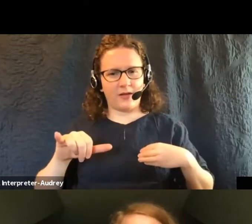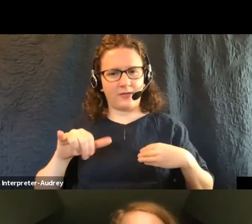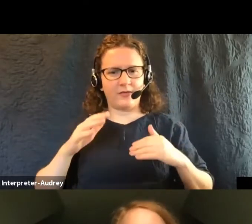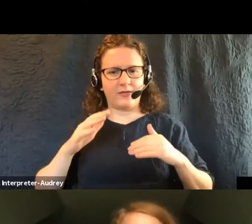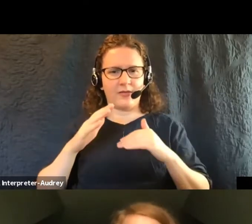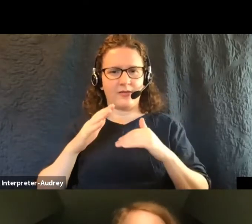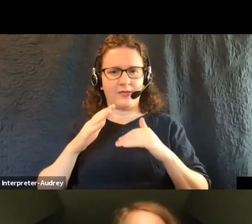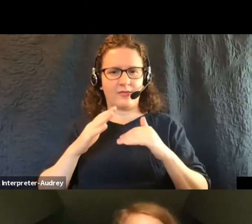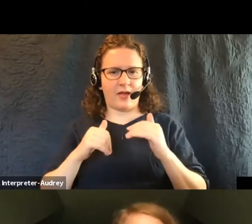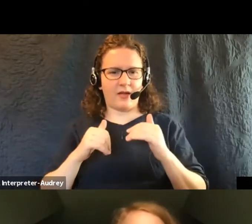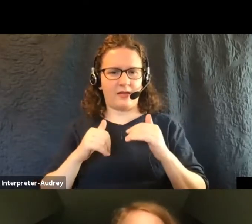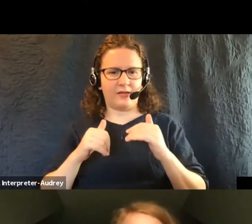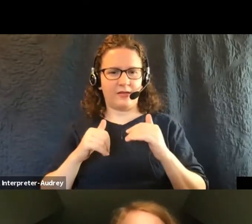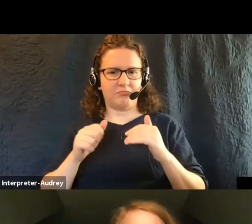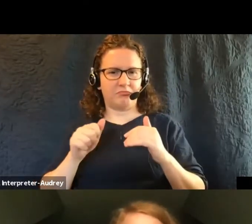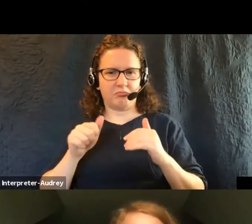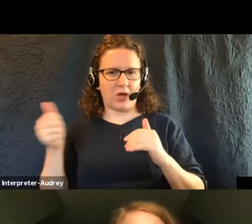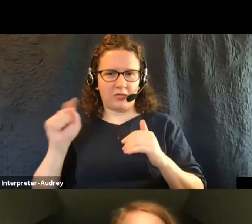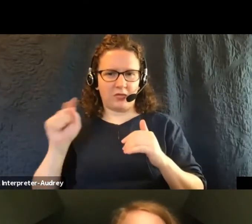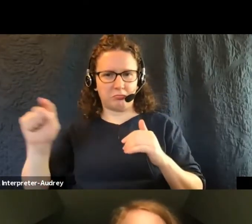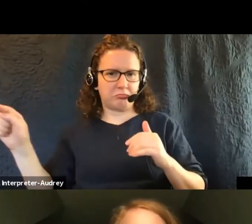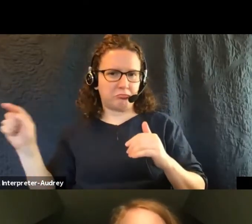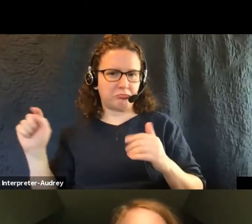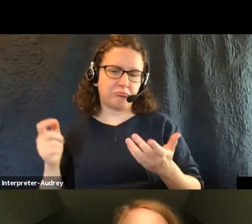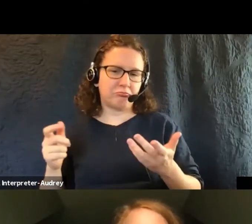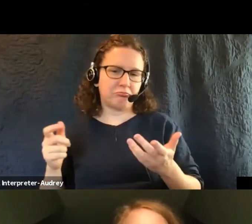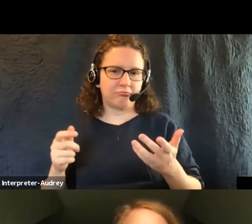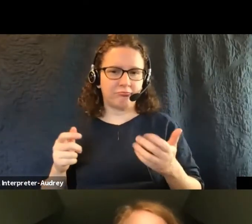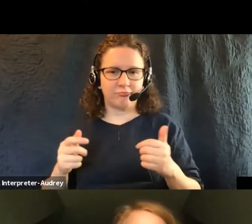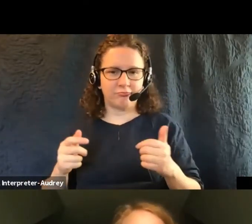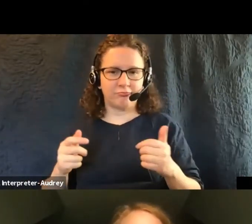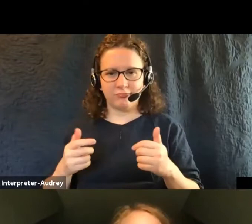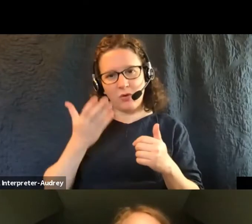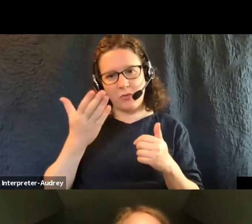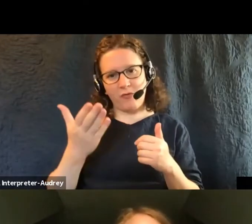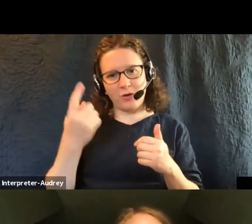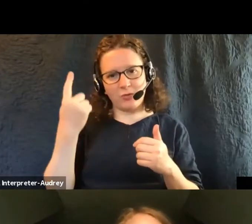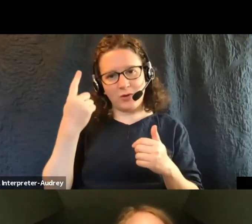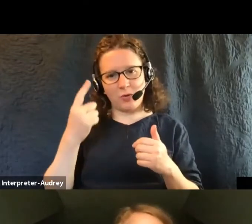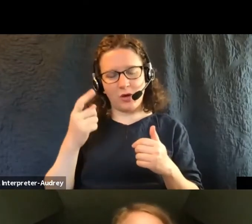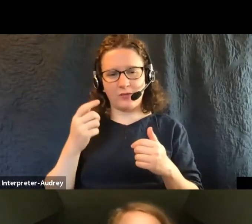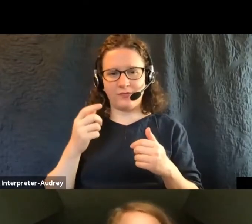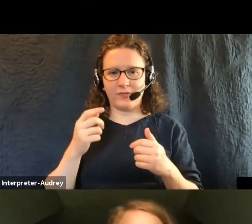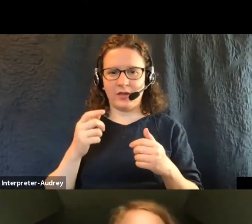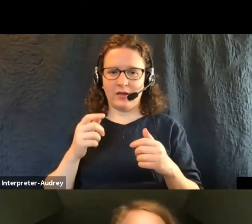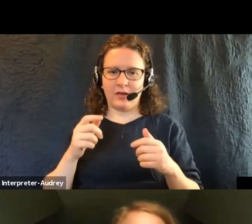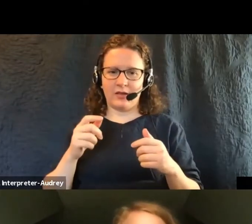"No, no, we will provide you somebody who can read you through your text."